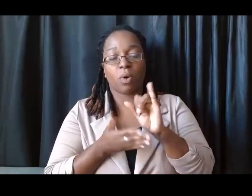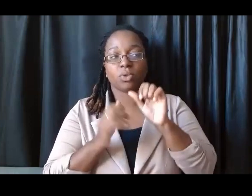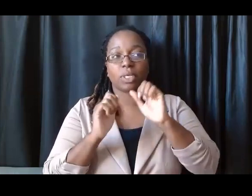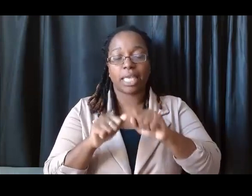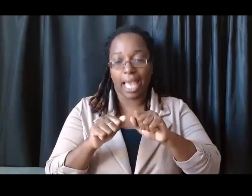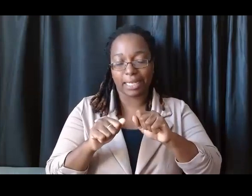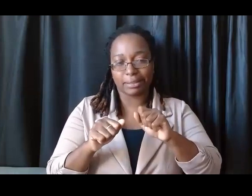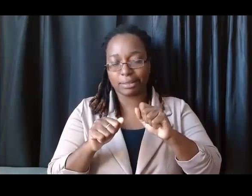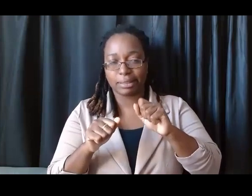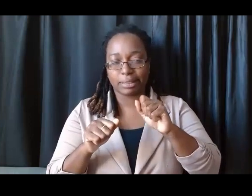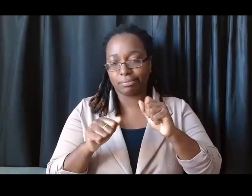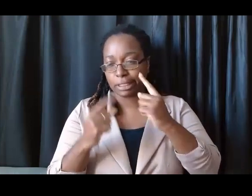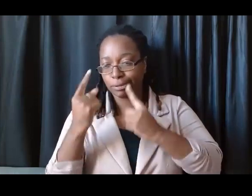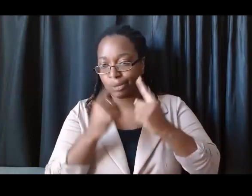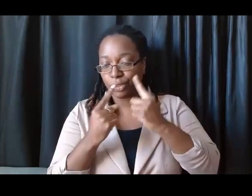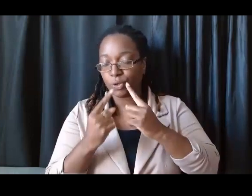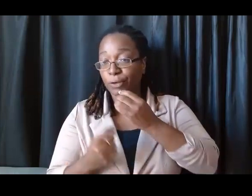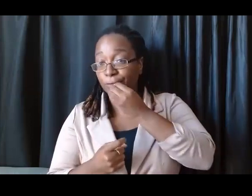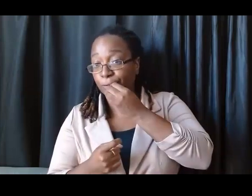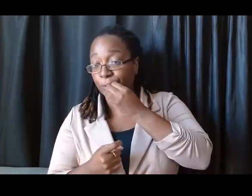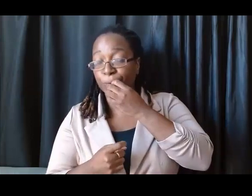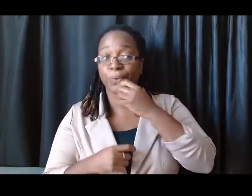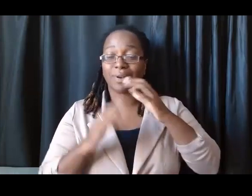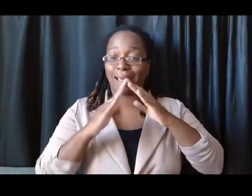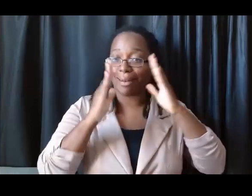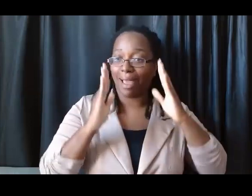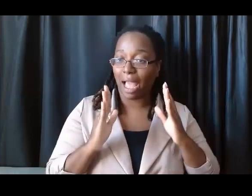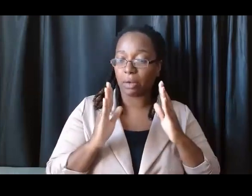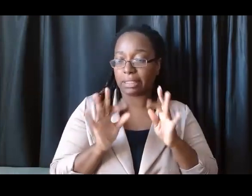Since the SSI benefit is intended to pay for food or shelter.